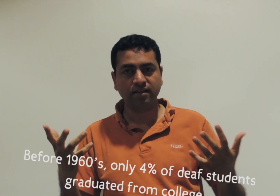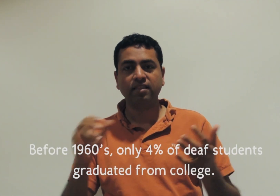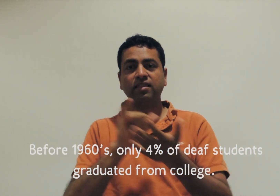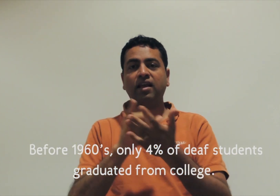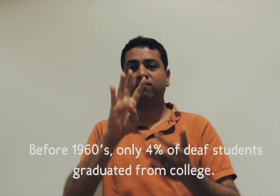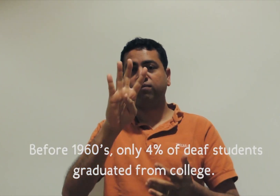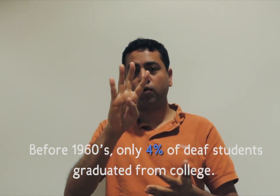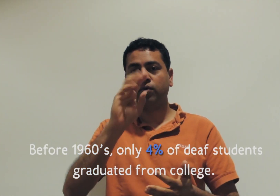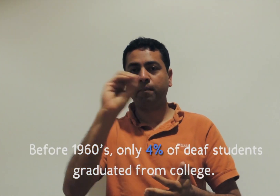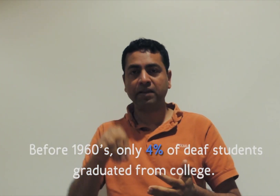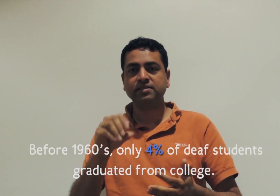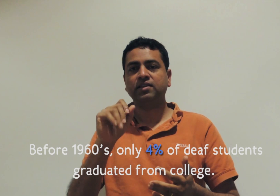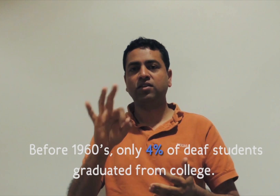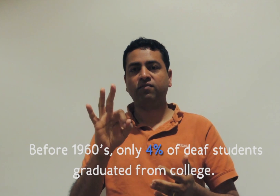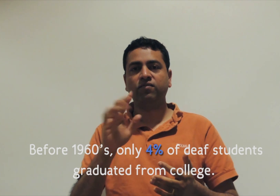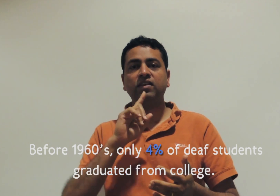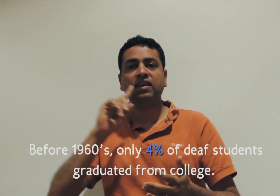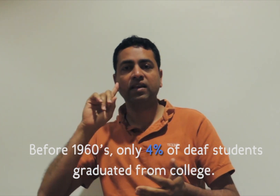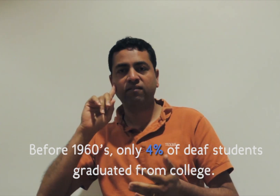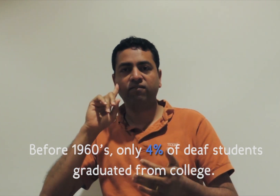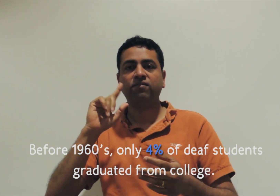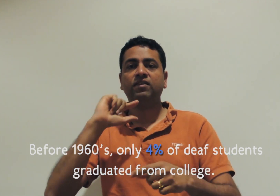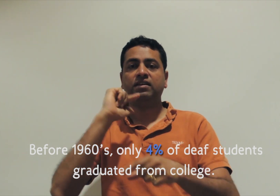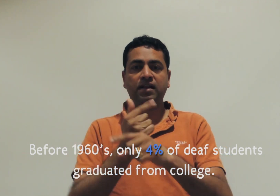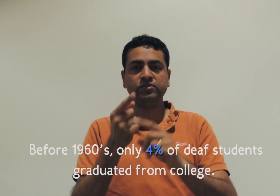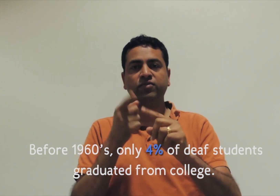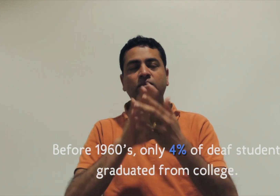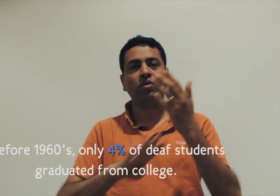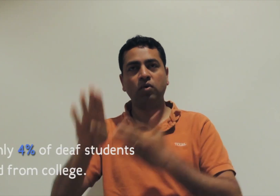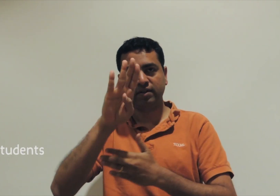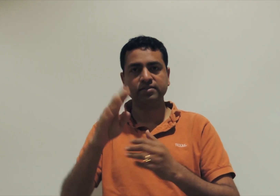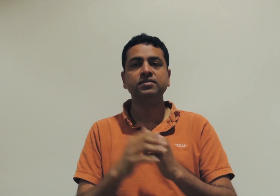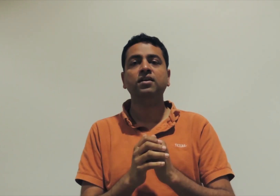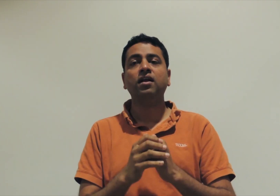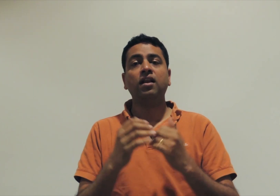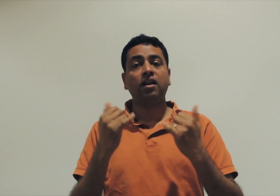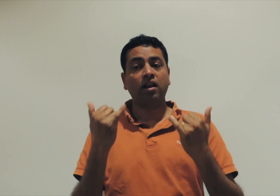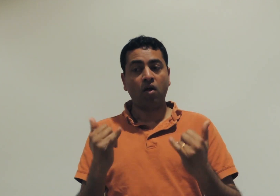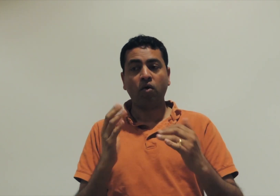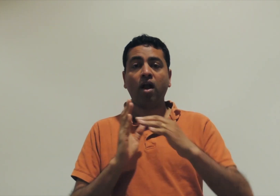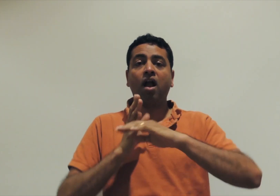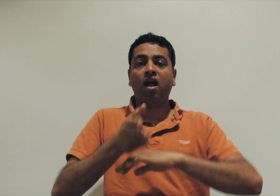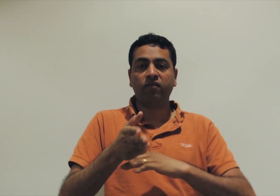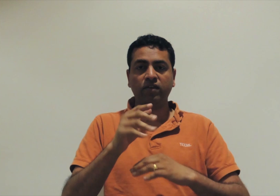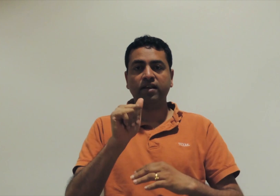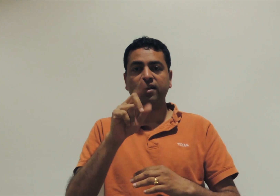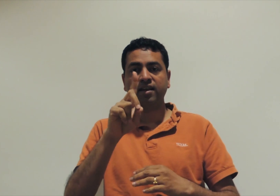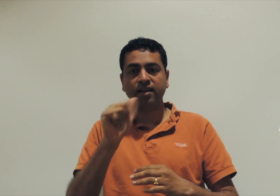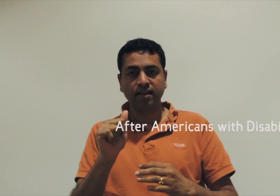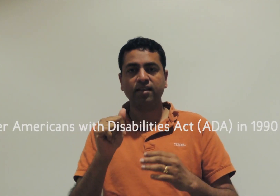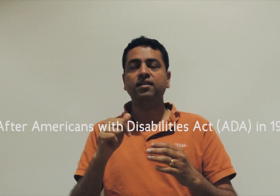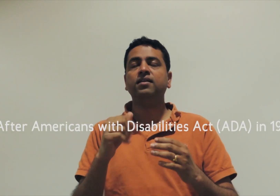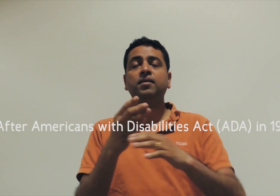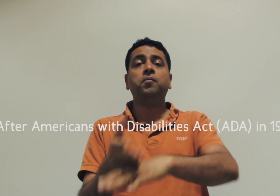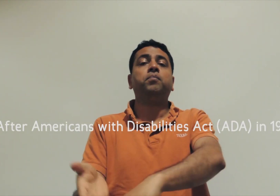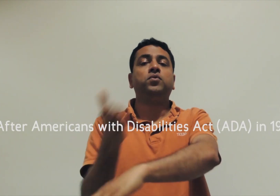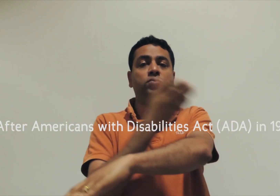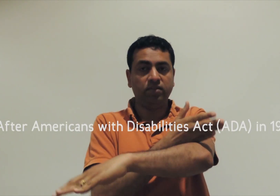resulted in less than 4 percent of students graduating from college. After ADA, the number